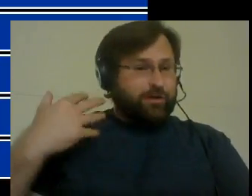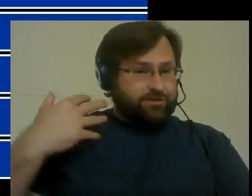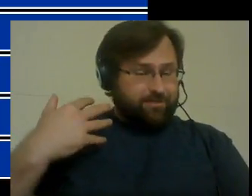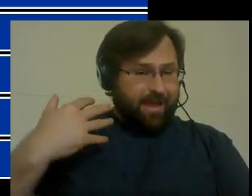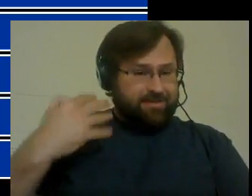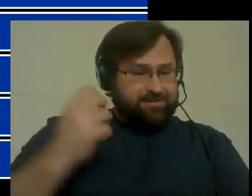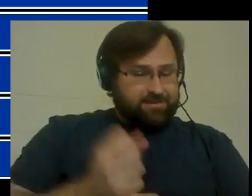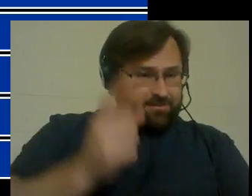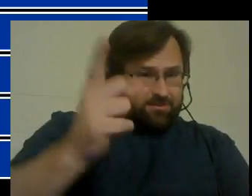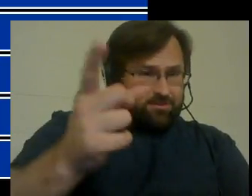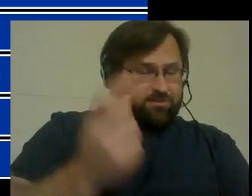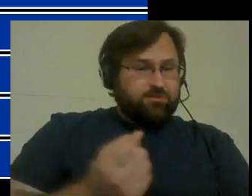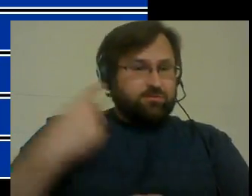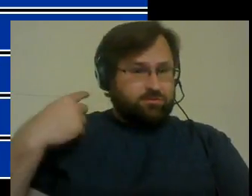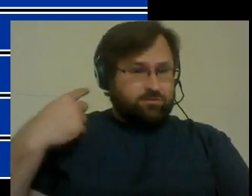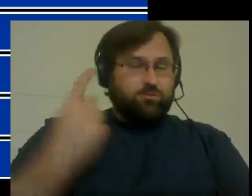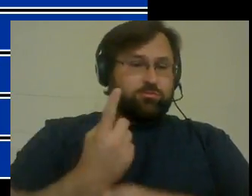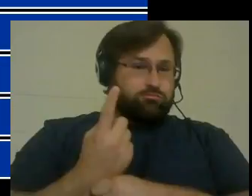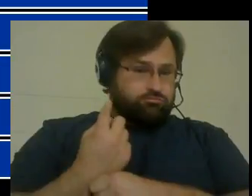years in the past